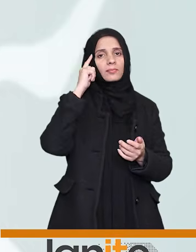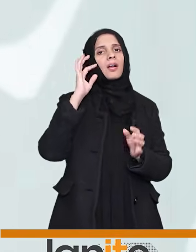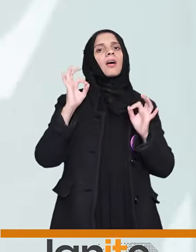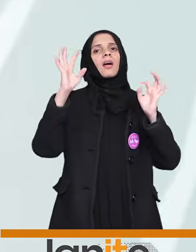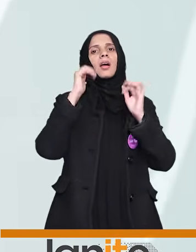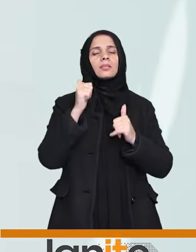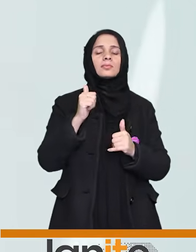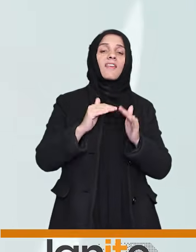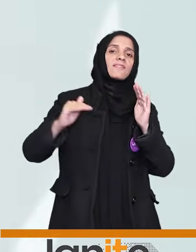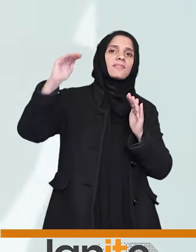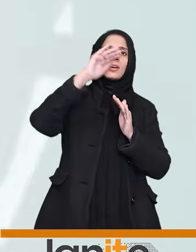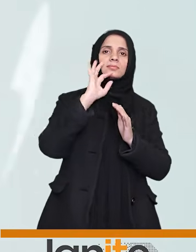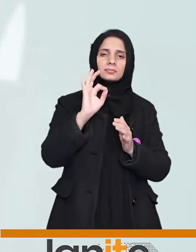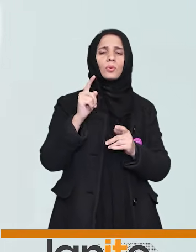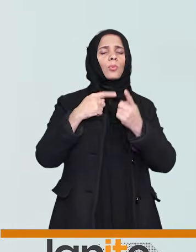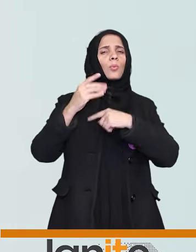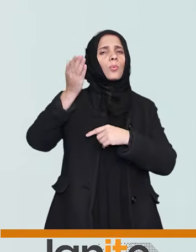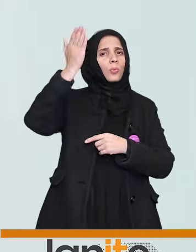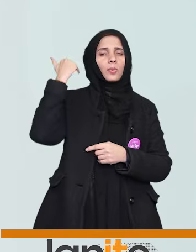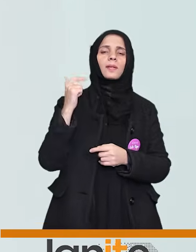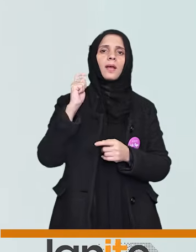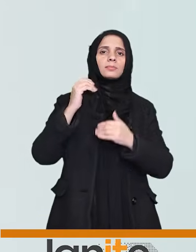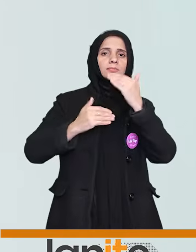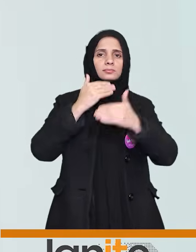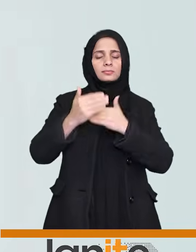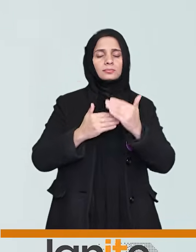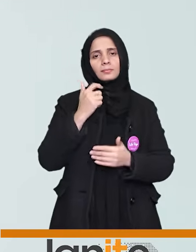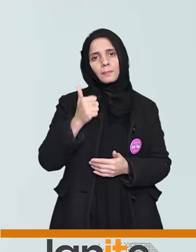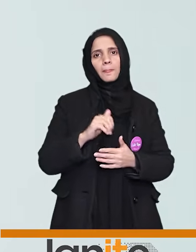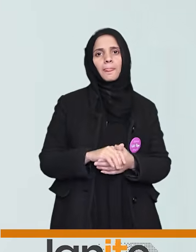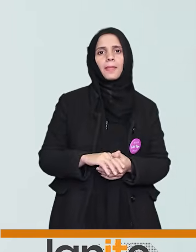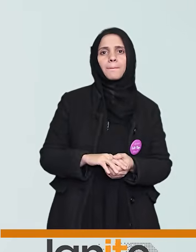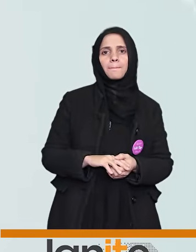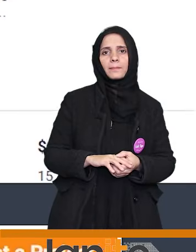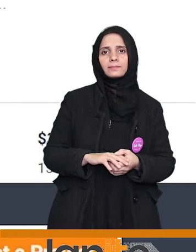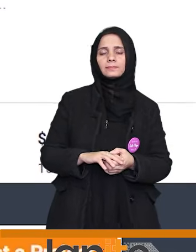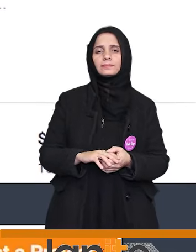Because it is a very old freelance marketplace website since the work was started.